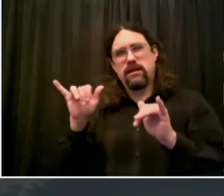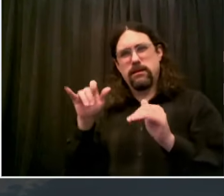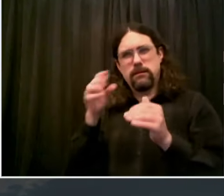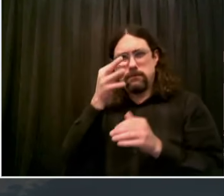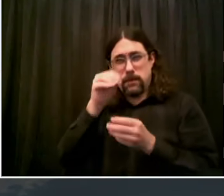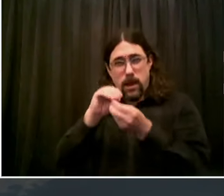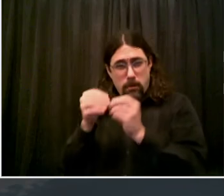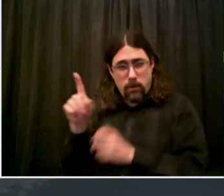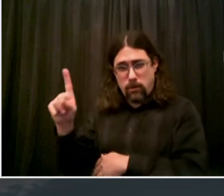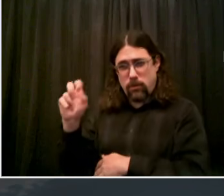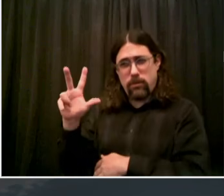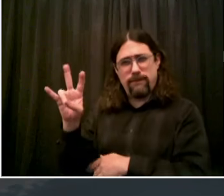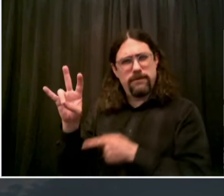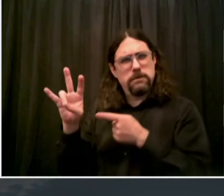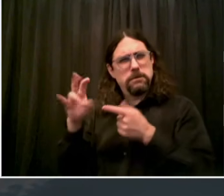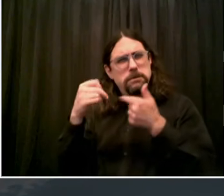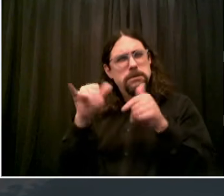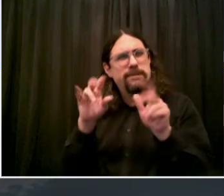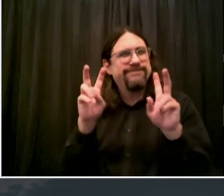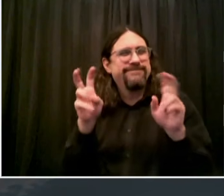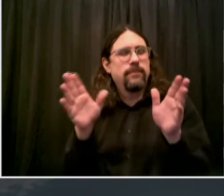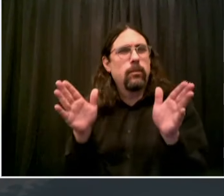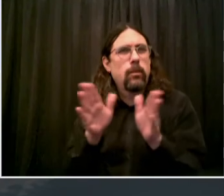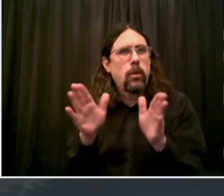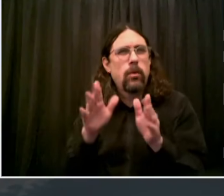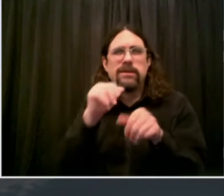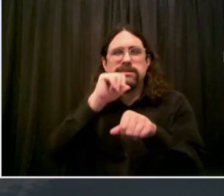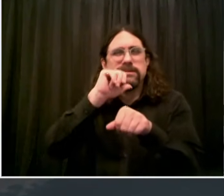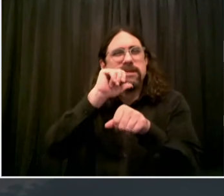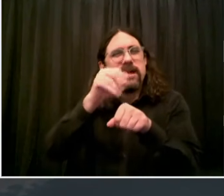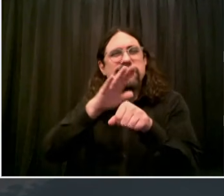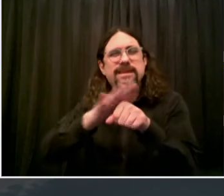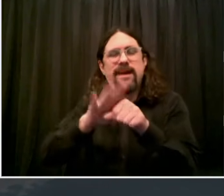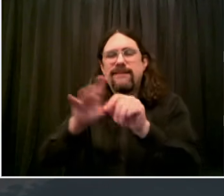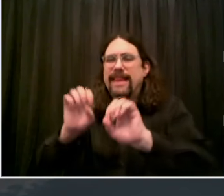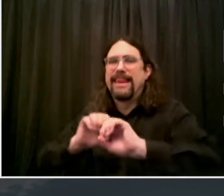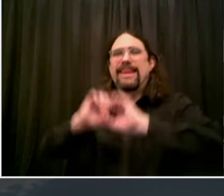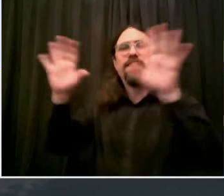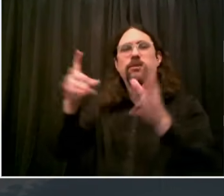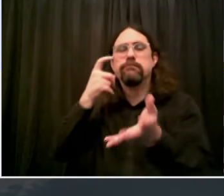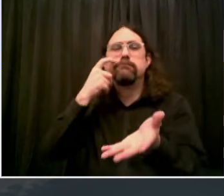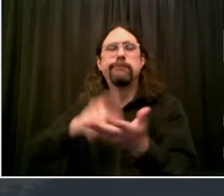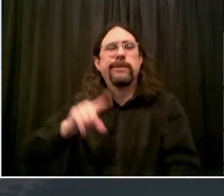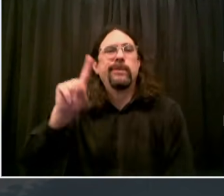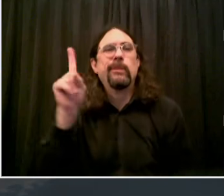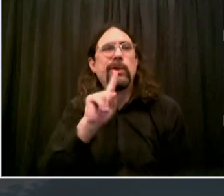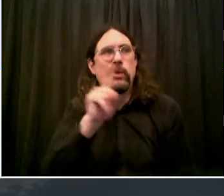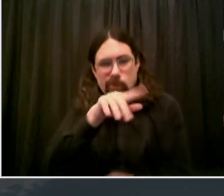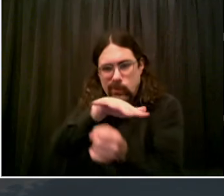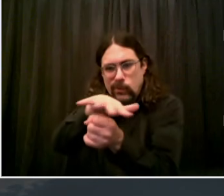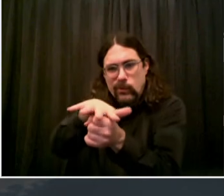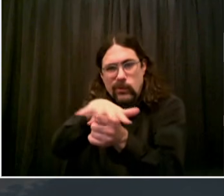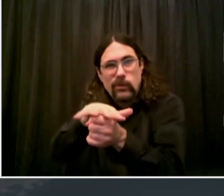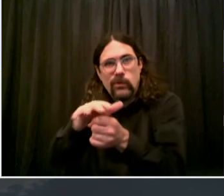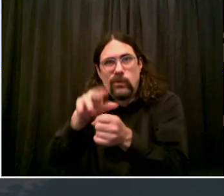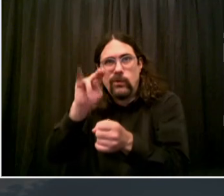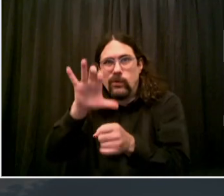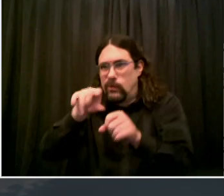TO ADJUST OUR STRATEGIES TO ADDRESS THIS. RIGHT NOW WHAT WE NEED THE MOST IS PROTECT EVERY CHILD. EVERY PARENT,